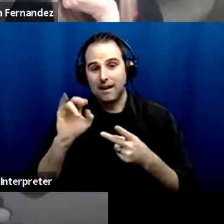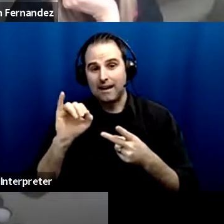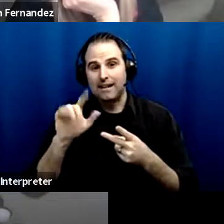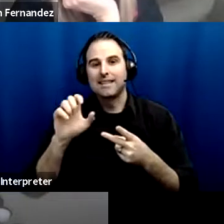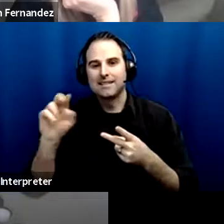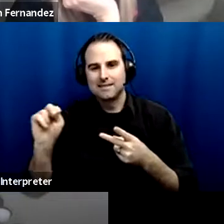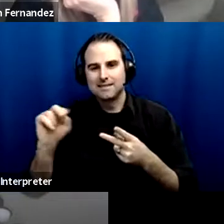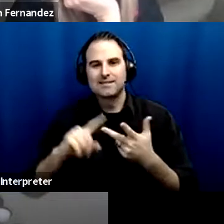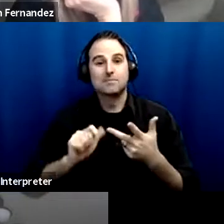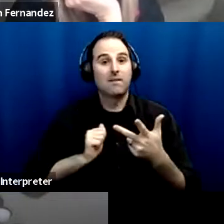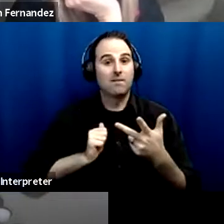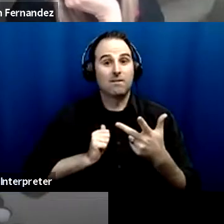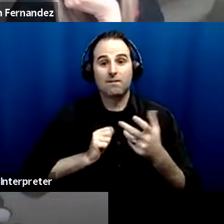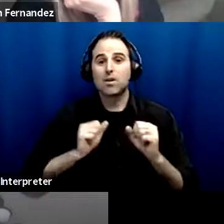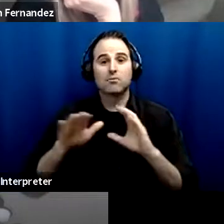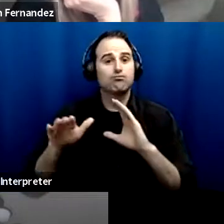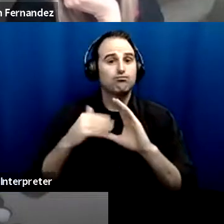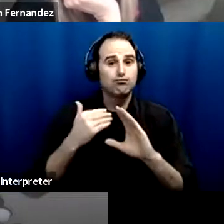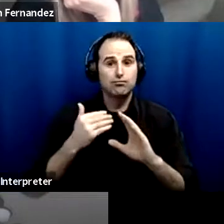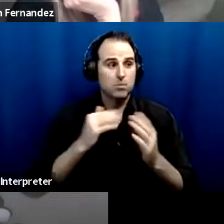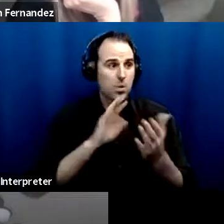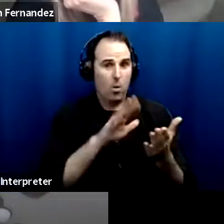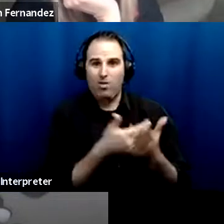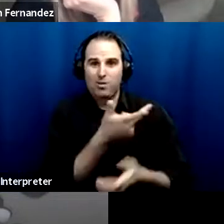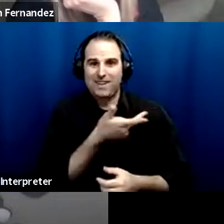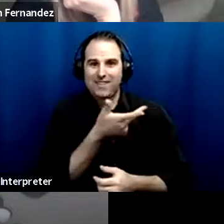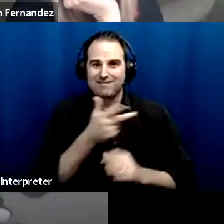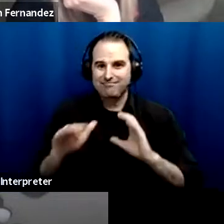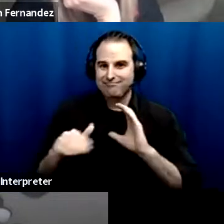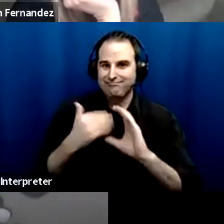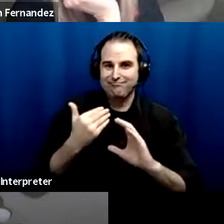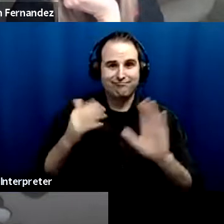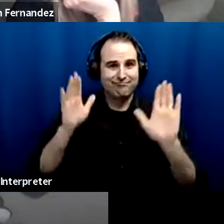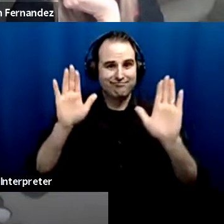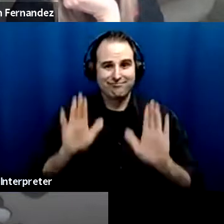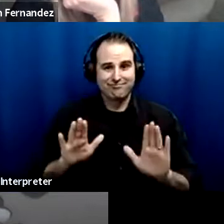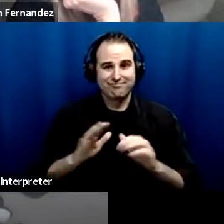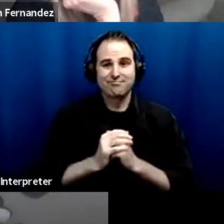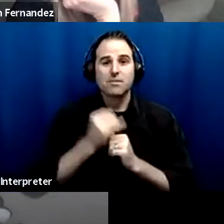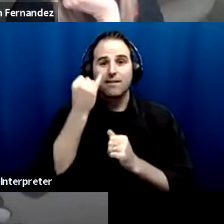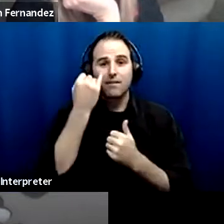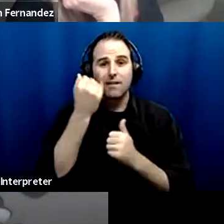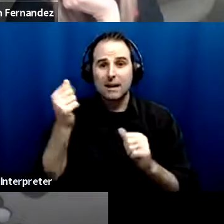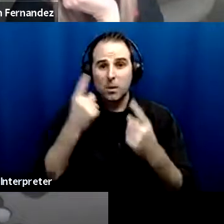email us all three is great. Let us know if you have any questions. And we'll see you soon.